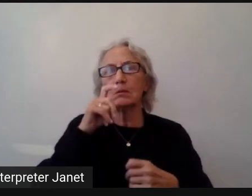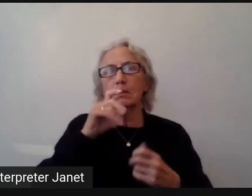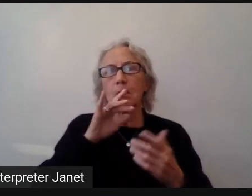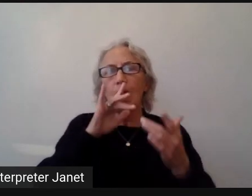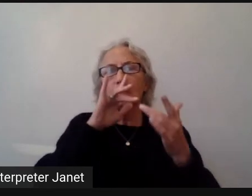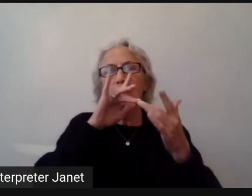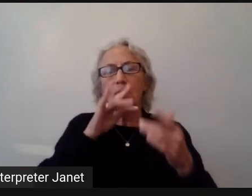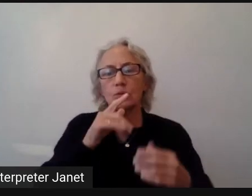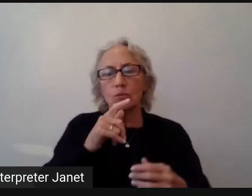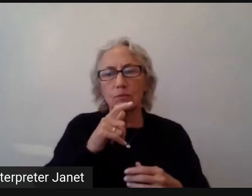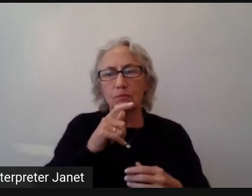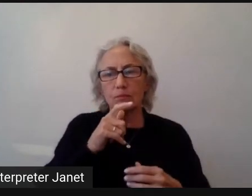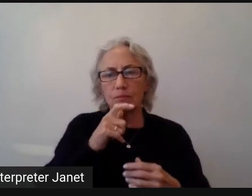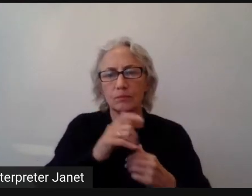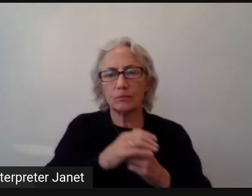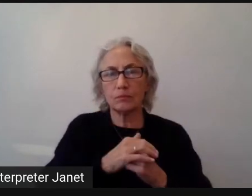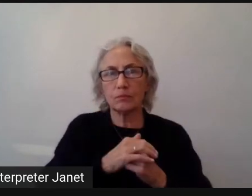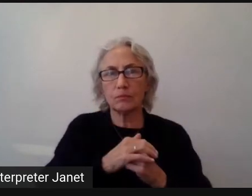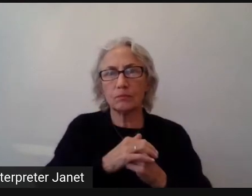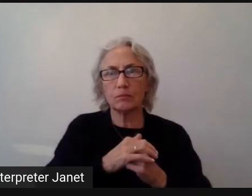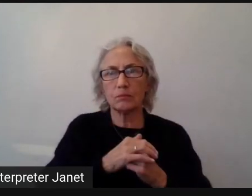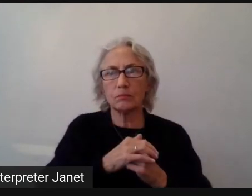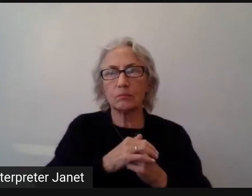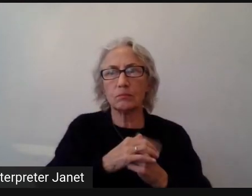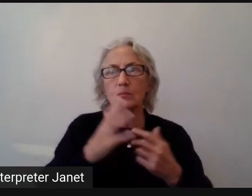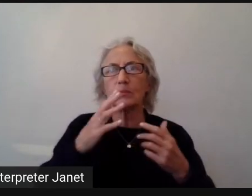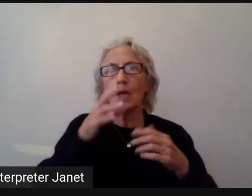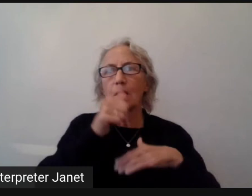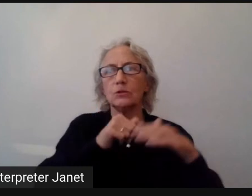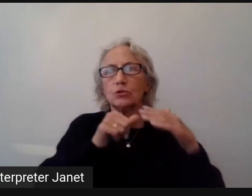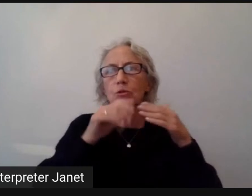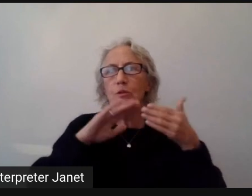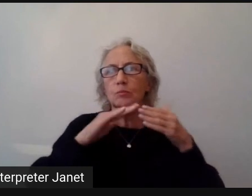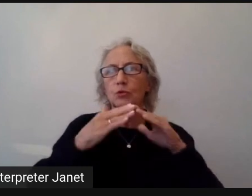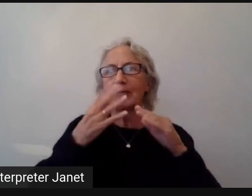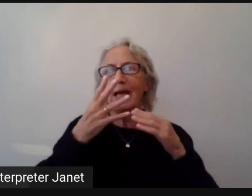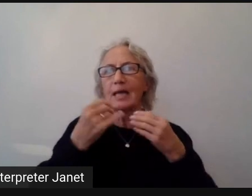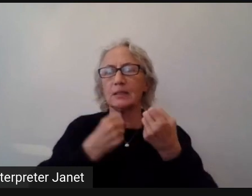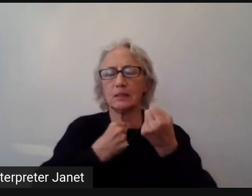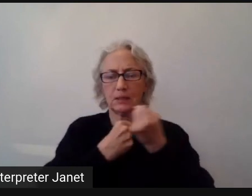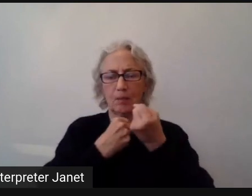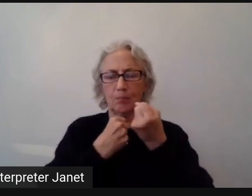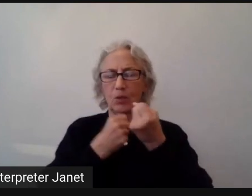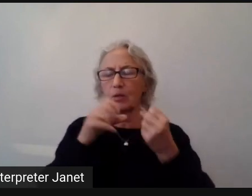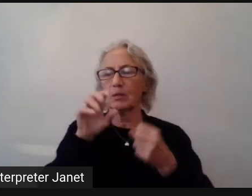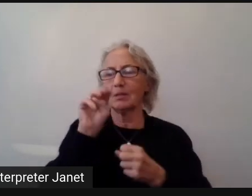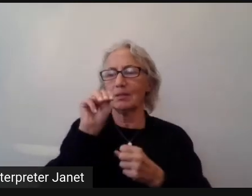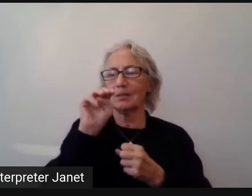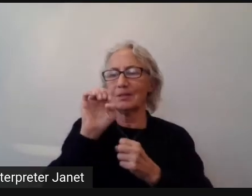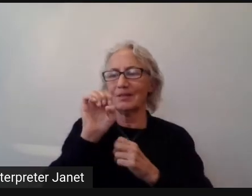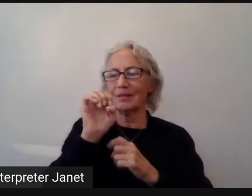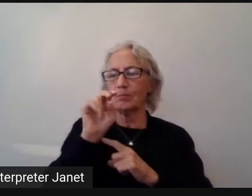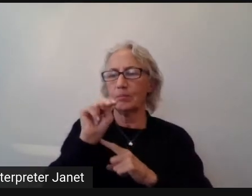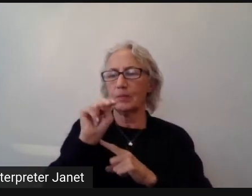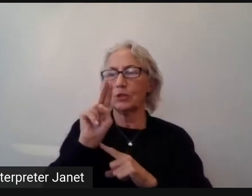which is also under the community and support menu. It's perfect. I will go to that community and support menu,